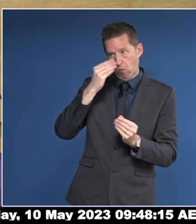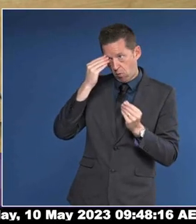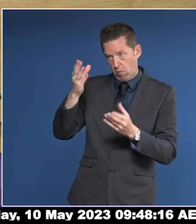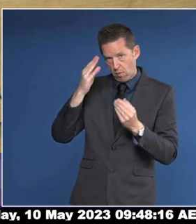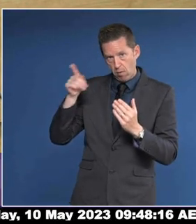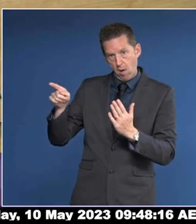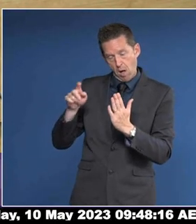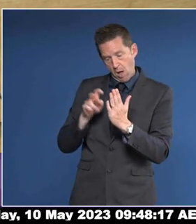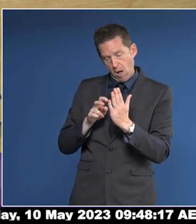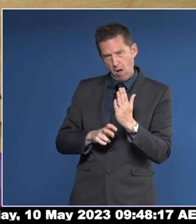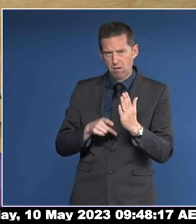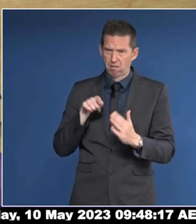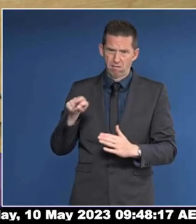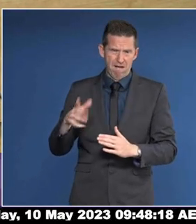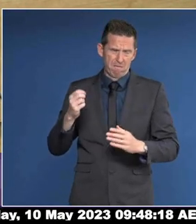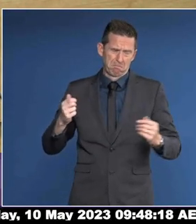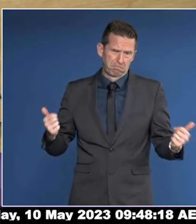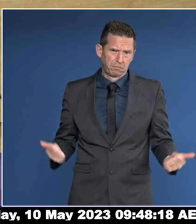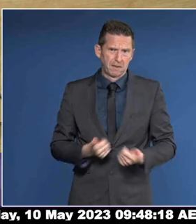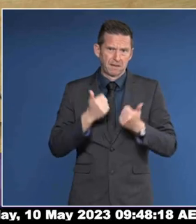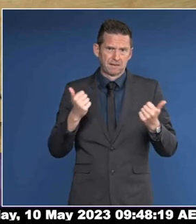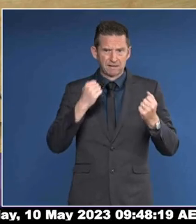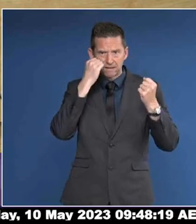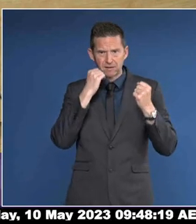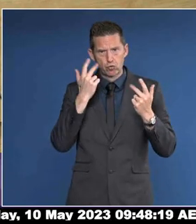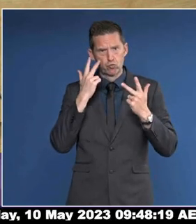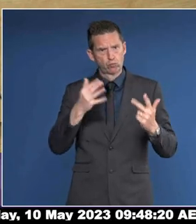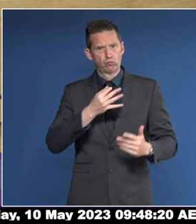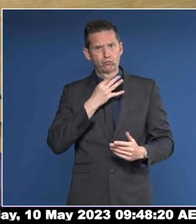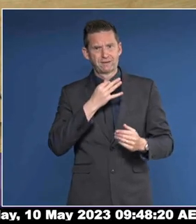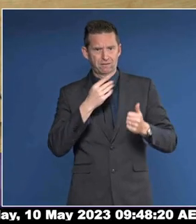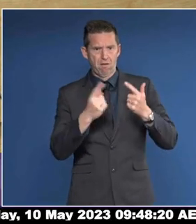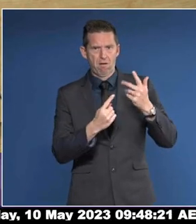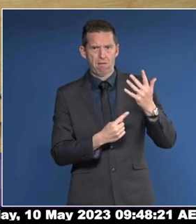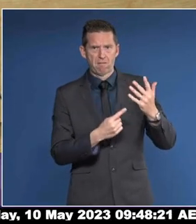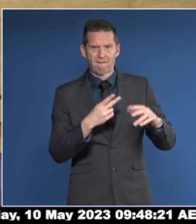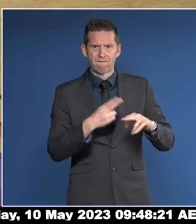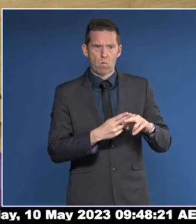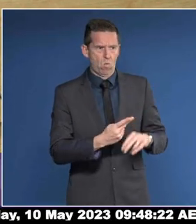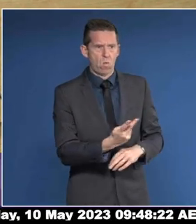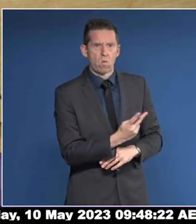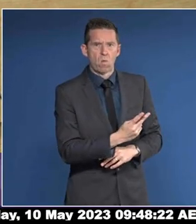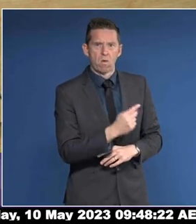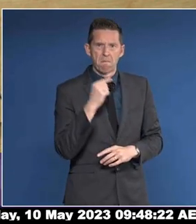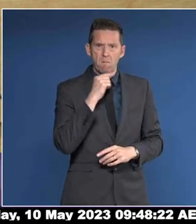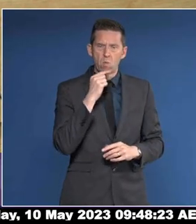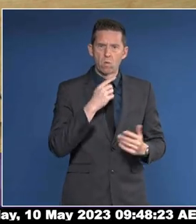ample evidence of the risk factors to the - to Kaleb and Jonathon with respect to harm as